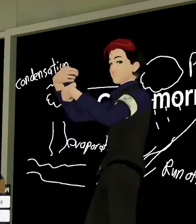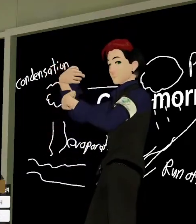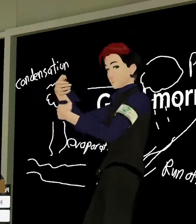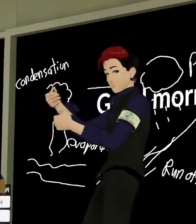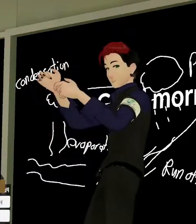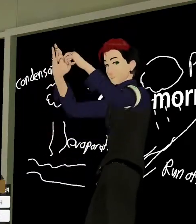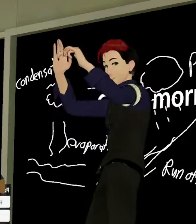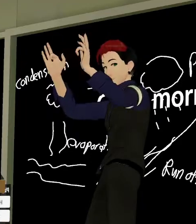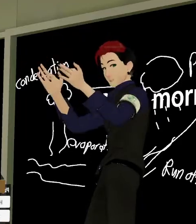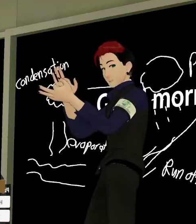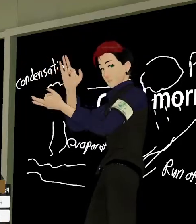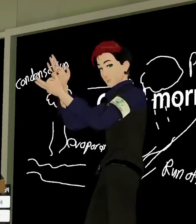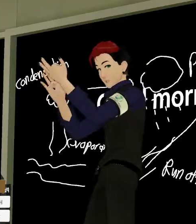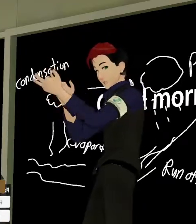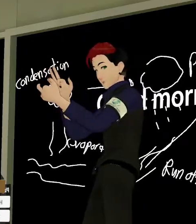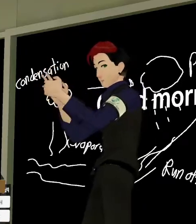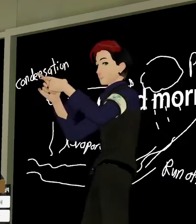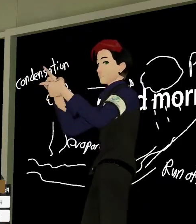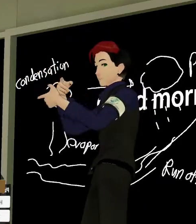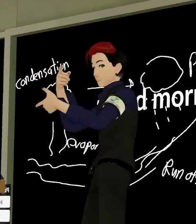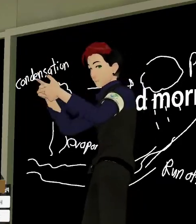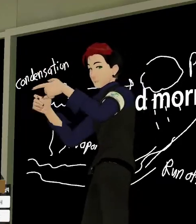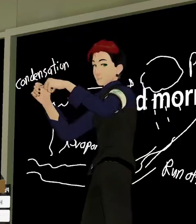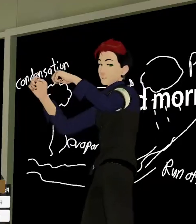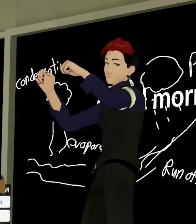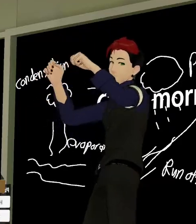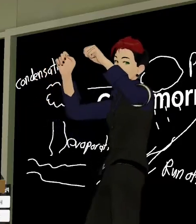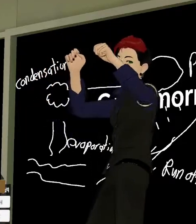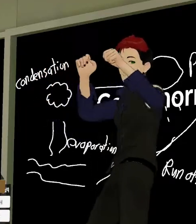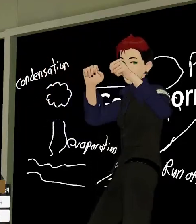and then it makes clouds and then it moves